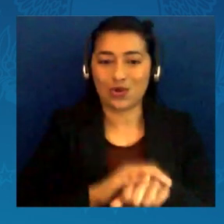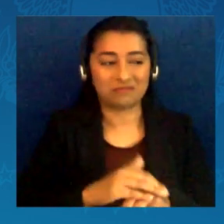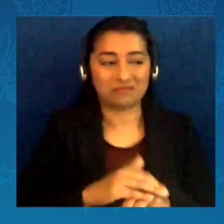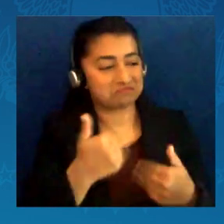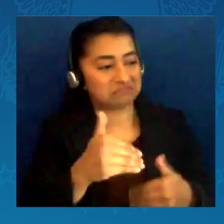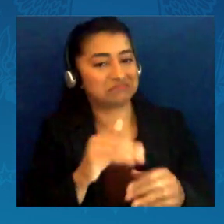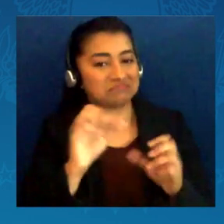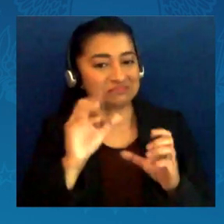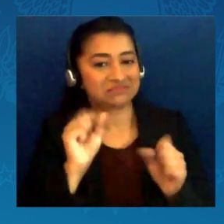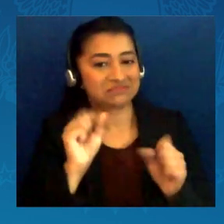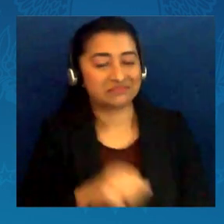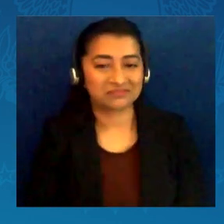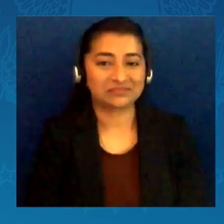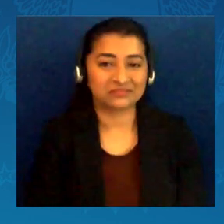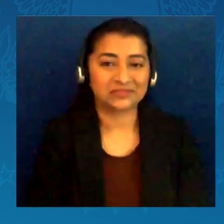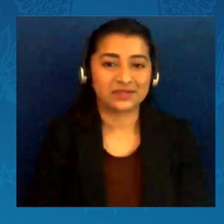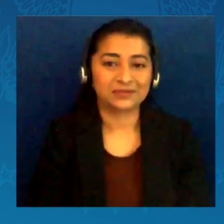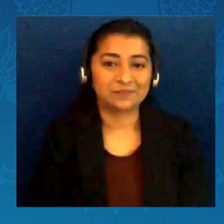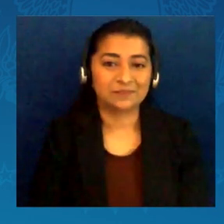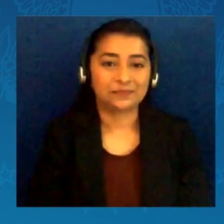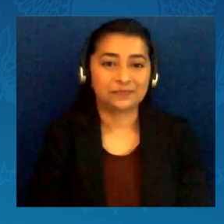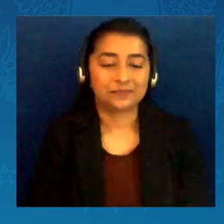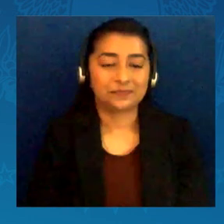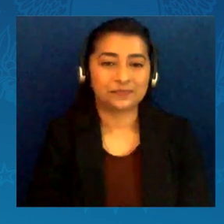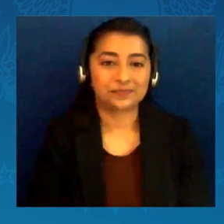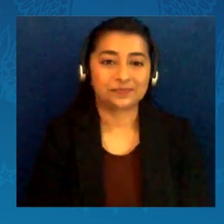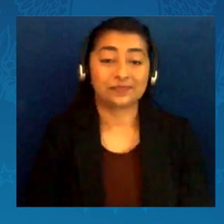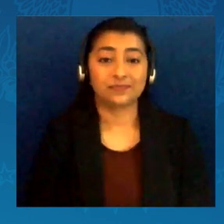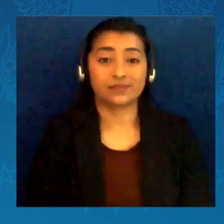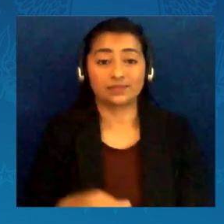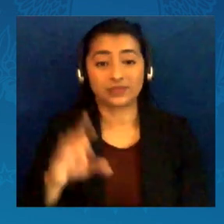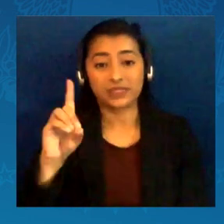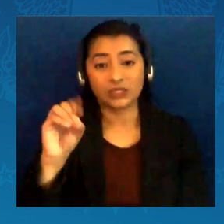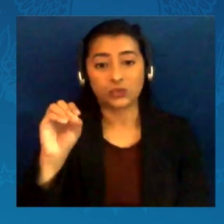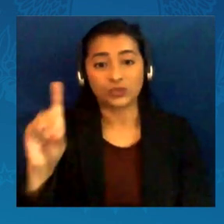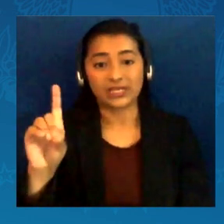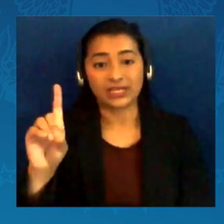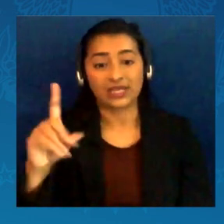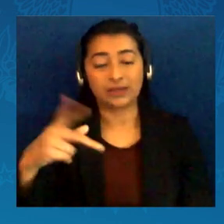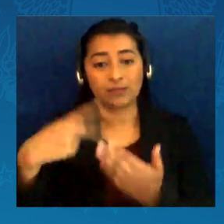Mr. Evans: As far as the DOD program itself, it's been very helpful because I always find opportunities